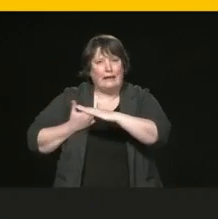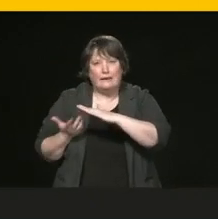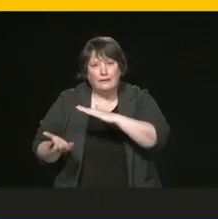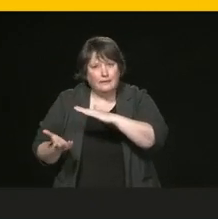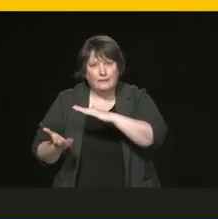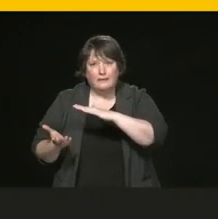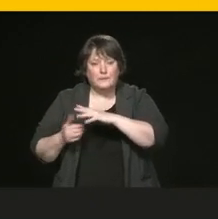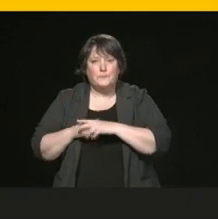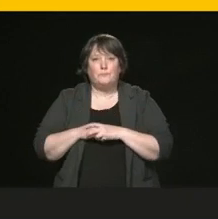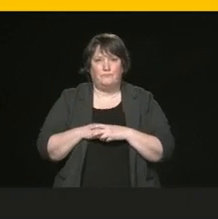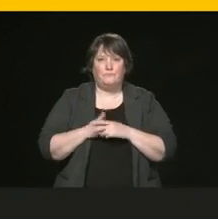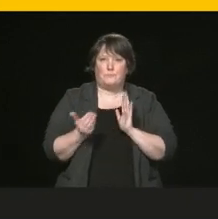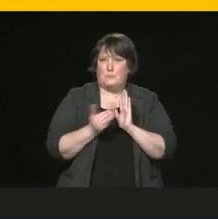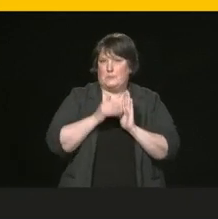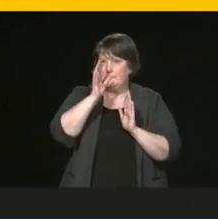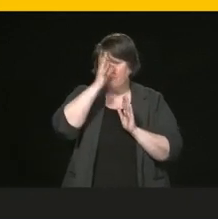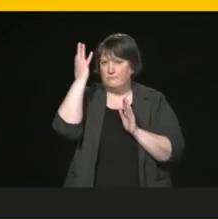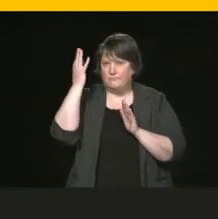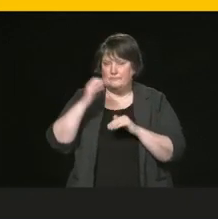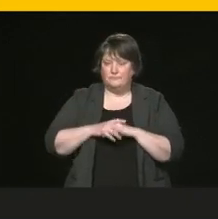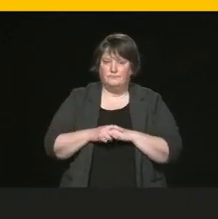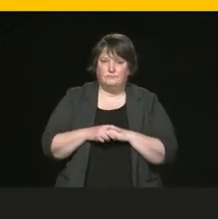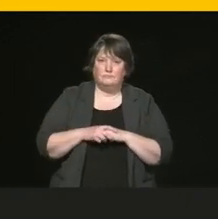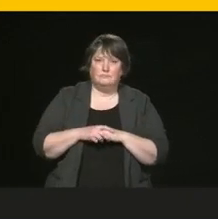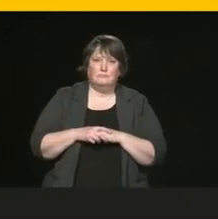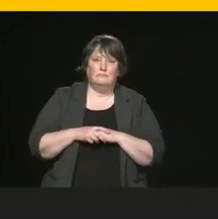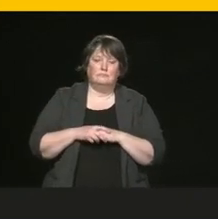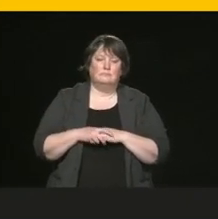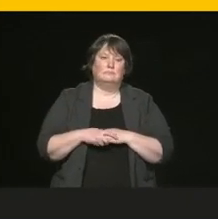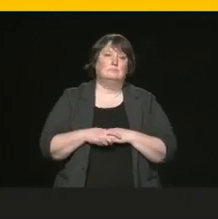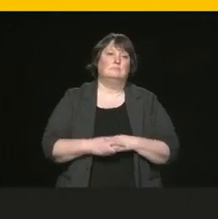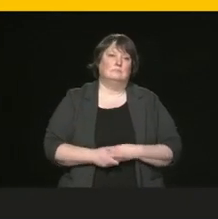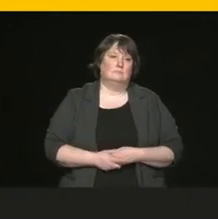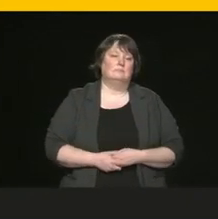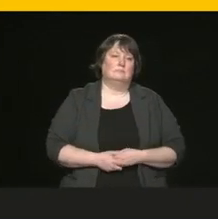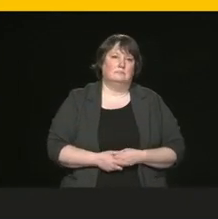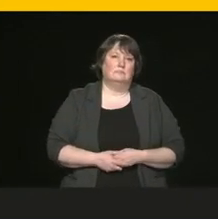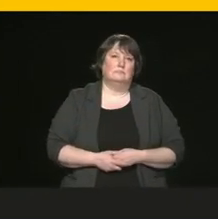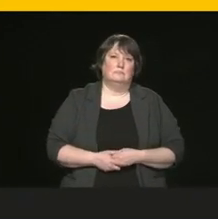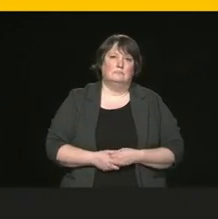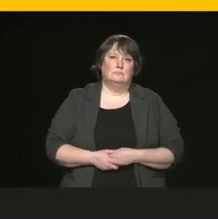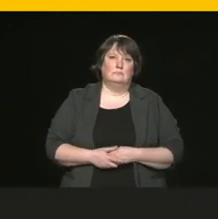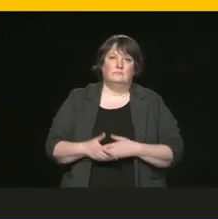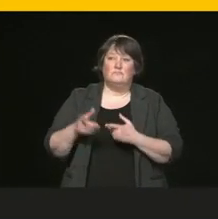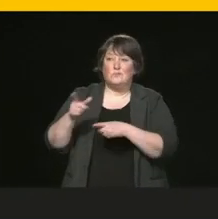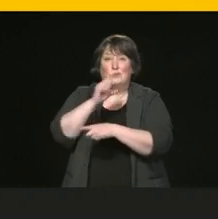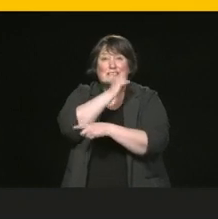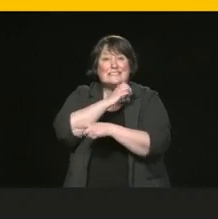FOCUS ON IN THE COMING DAYS. [SPEAKING FRENCH]. WE RECOGNIZE